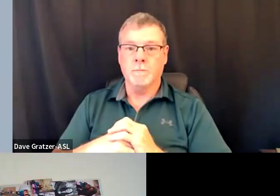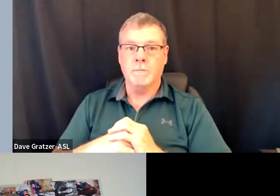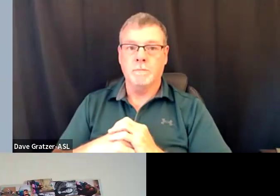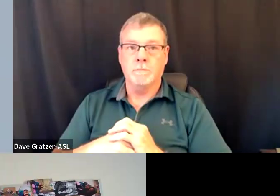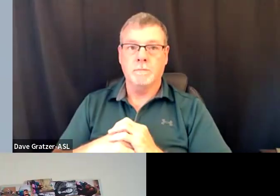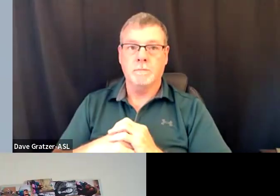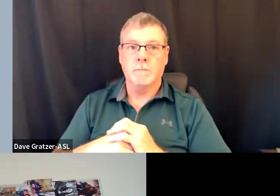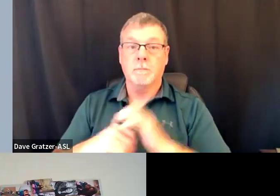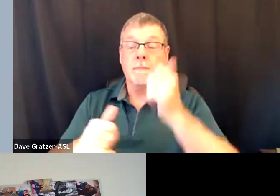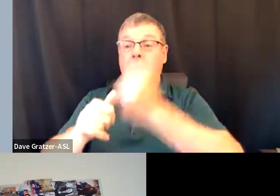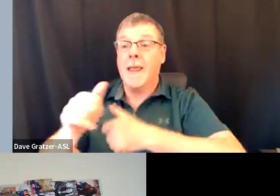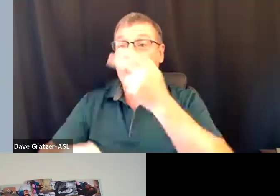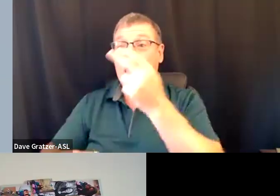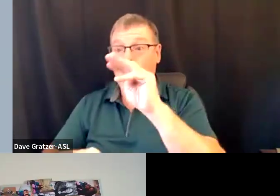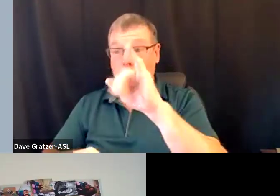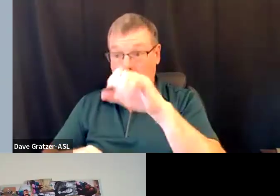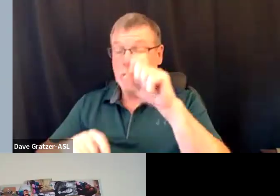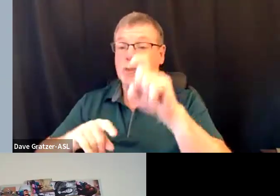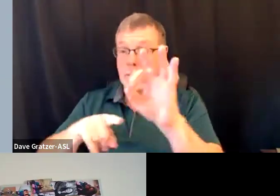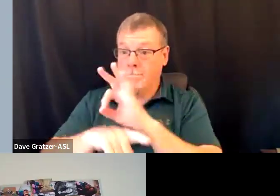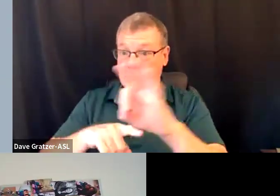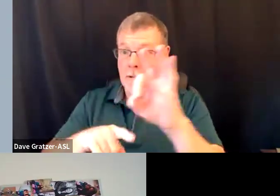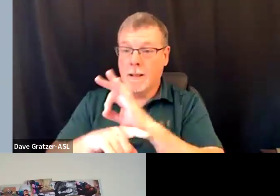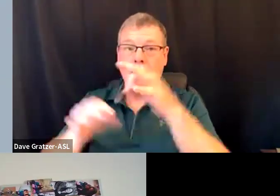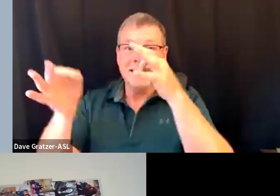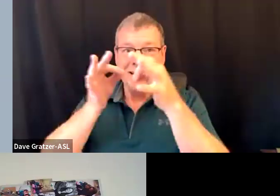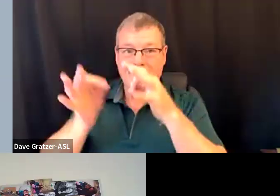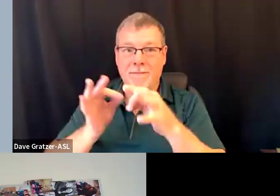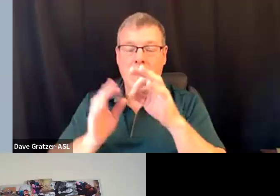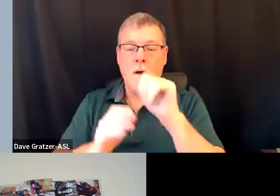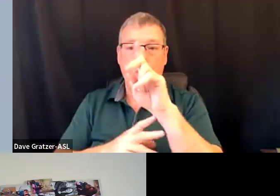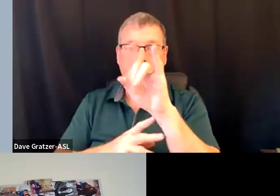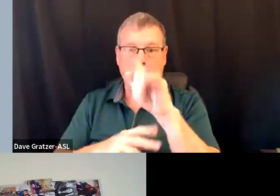Every HMIS should have the functionality to run an audit log or an audit report.